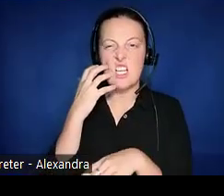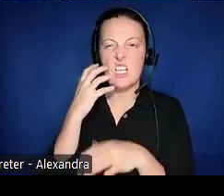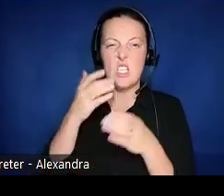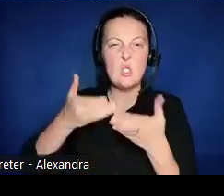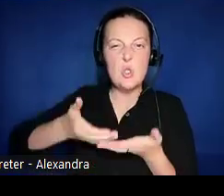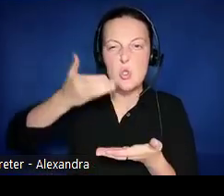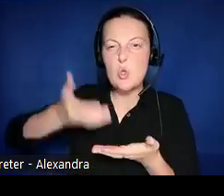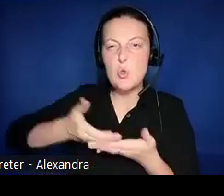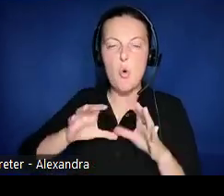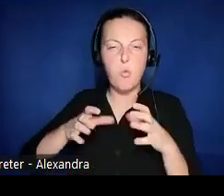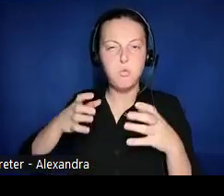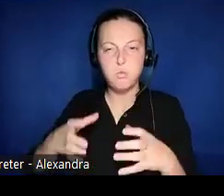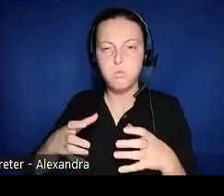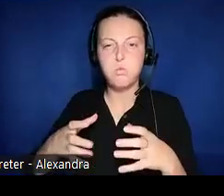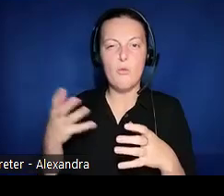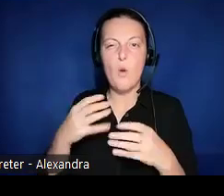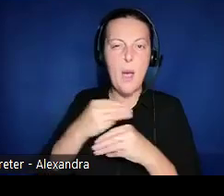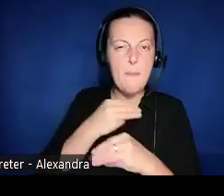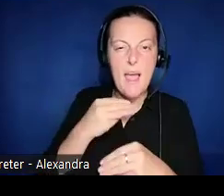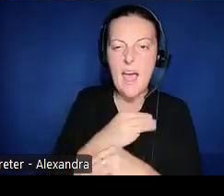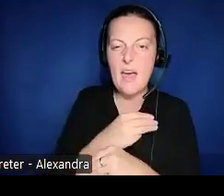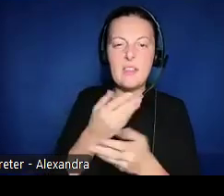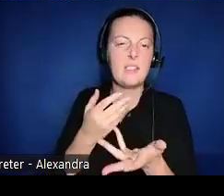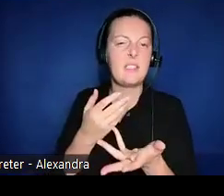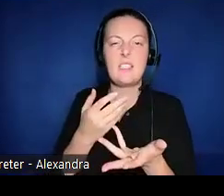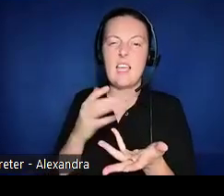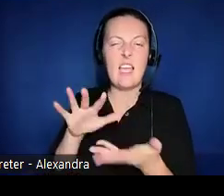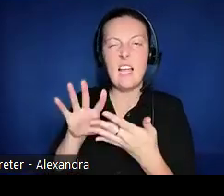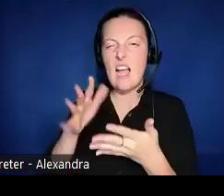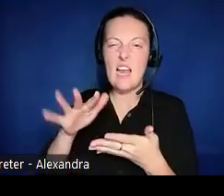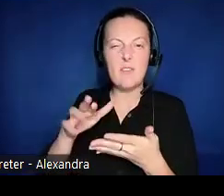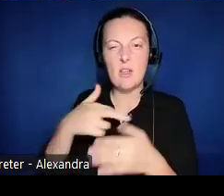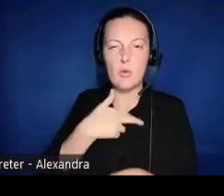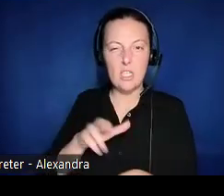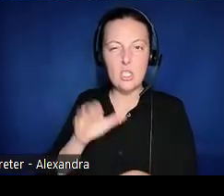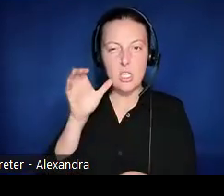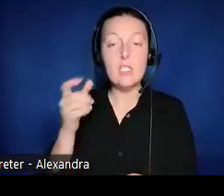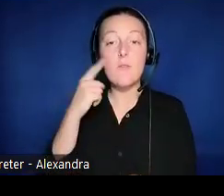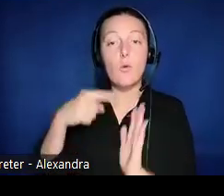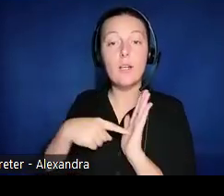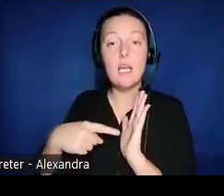vaguely religious concepts. For example, many of the Pythagoreans are documented as having thought